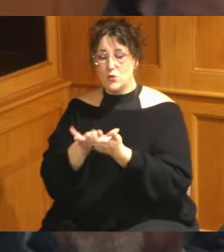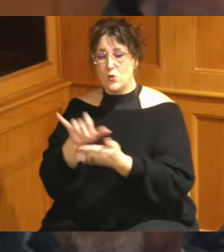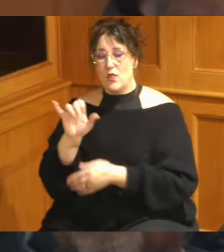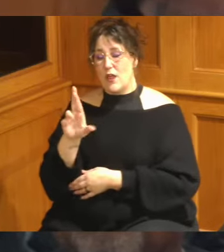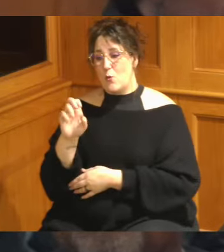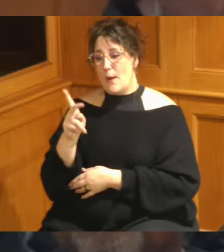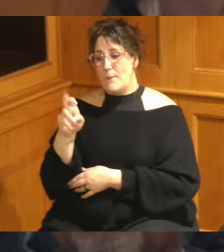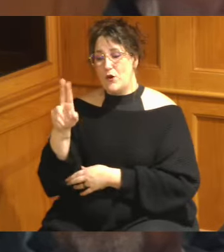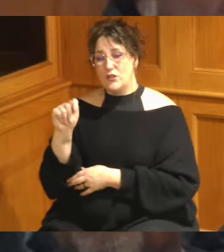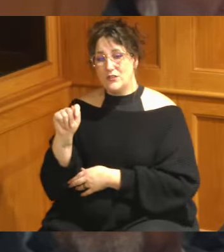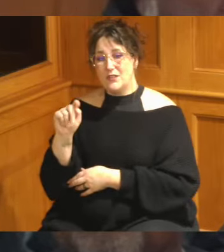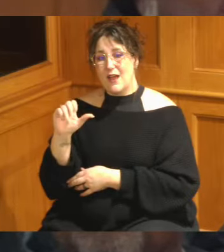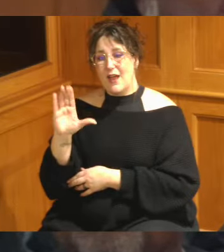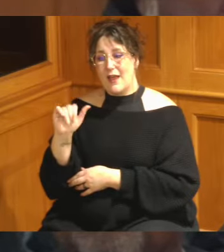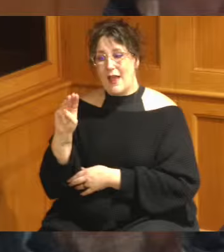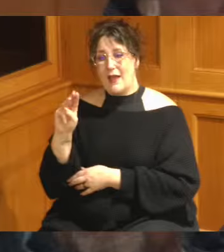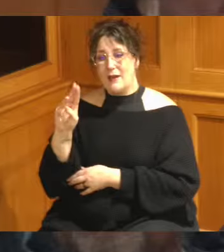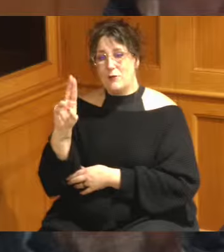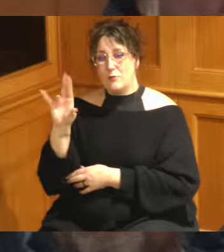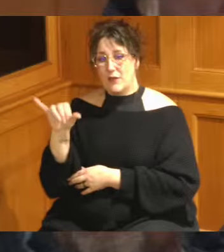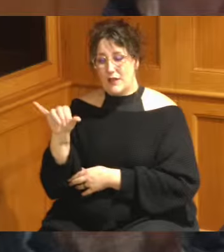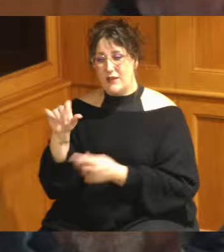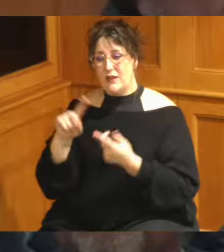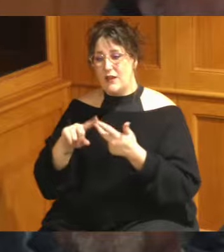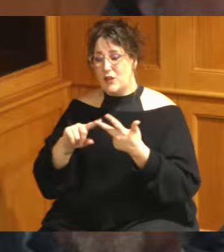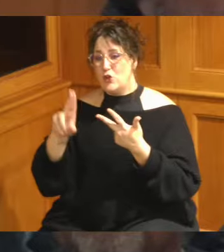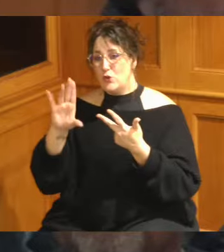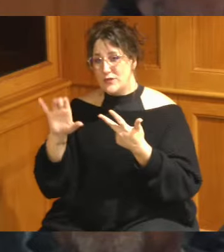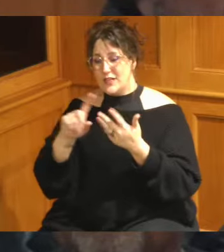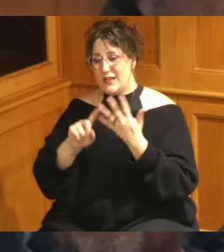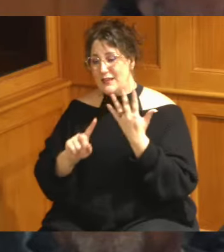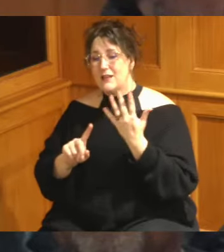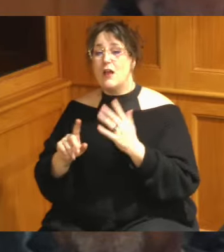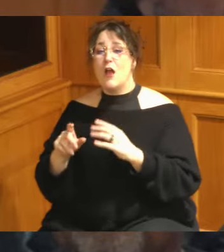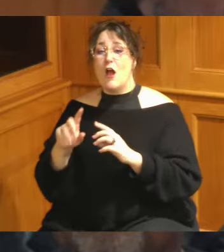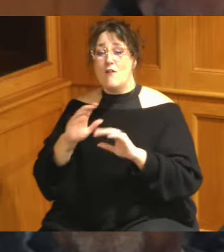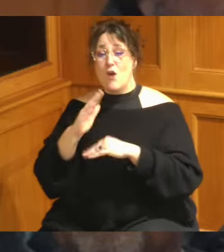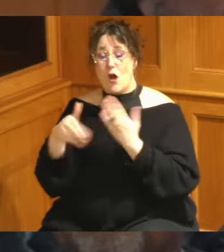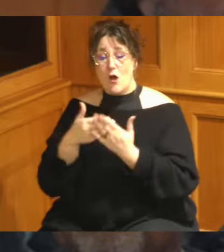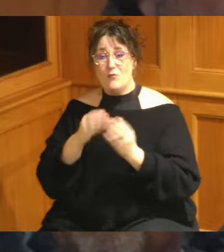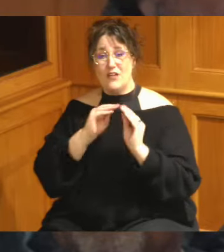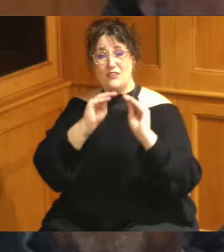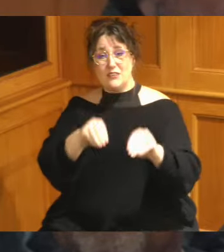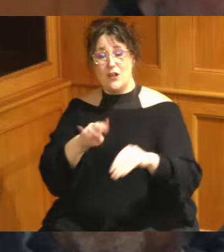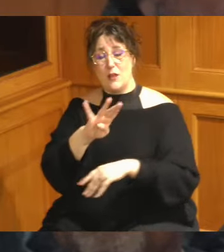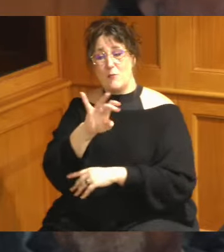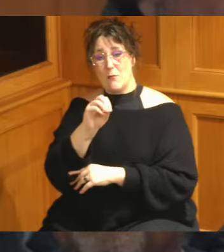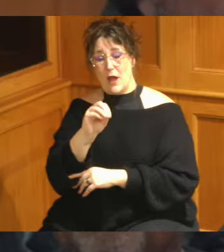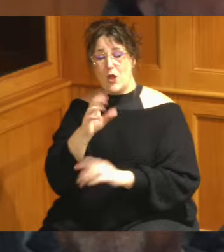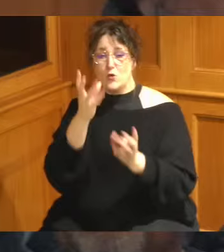Clark Montessori, Hartwell, and UC have all been installing bioswales, beautifying their campuses,